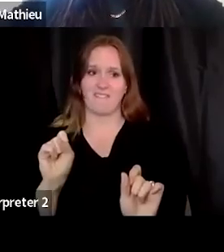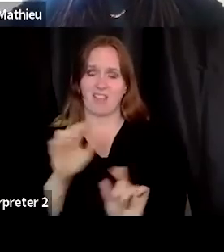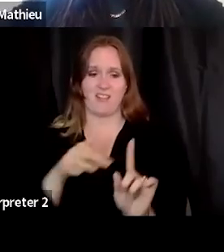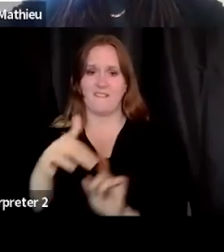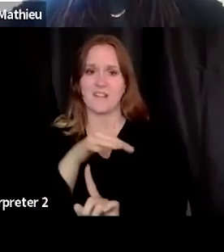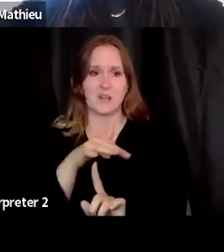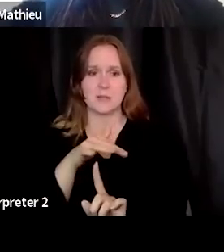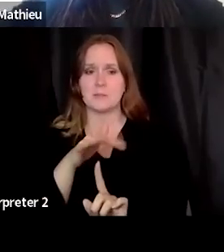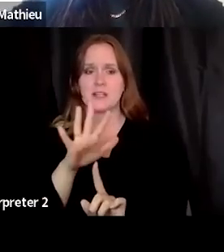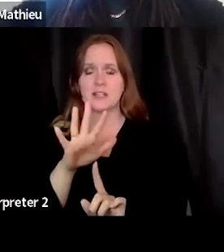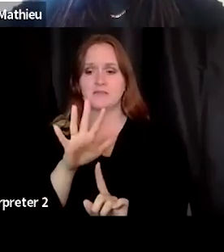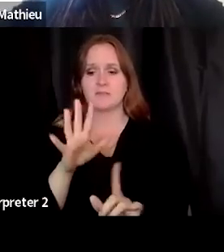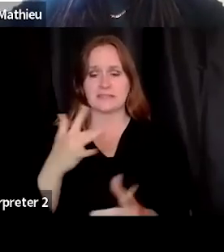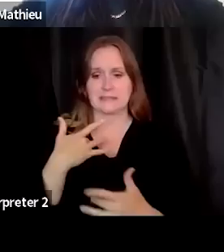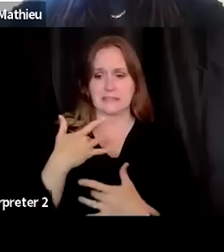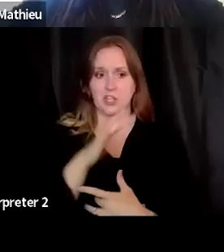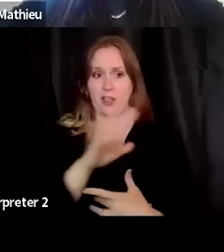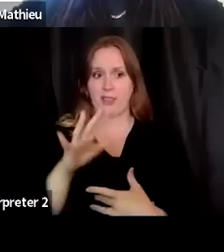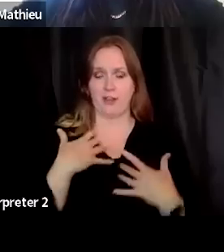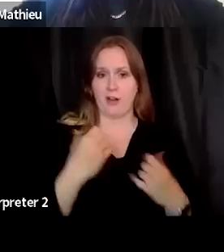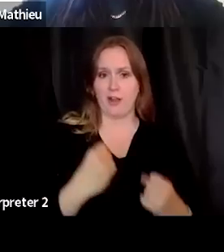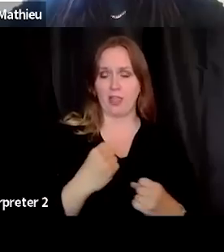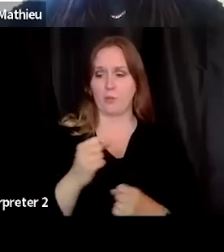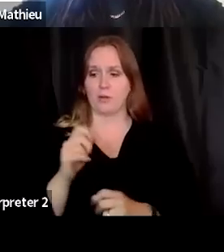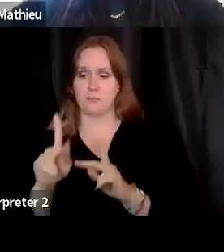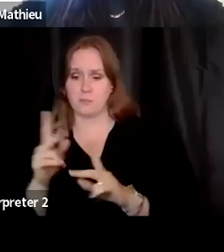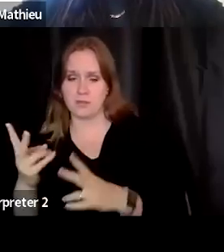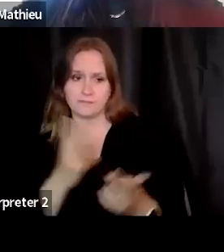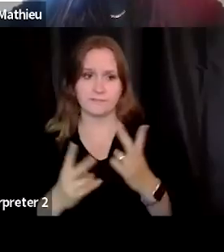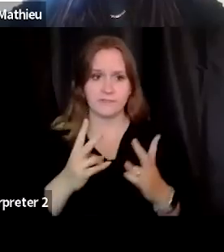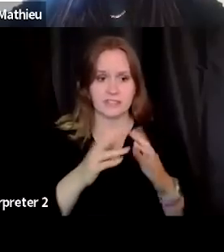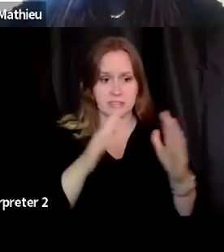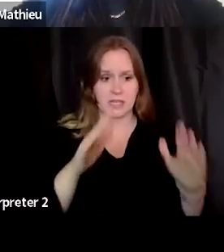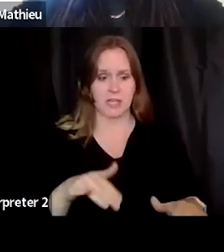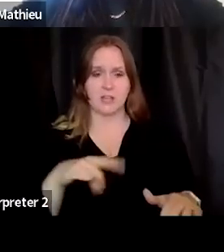and other people's health who might visit the home as well. It makes some more serious situation in most cases.